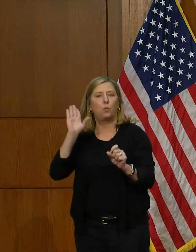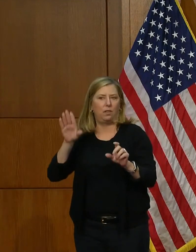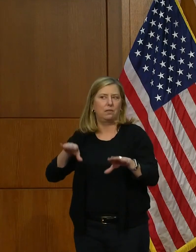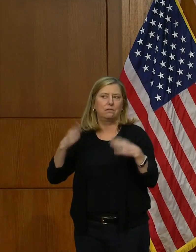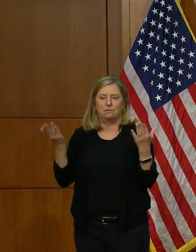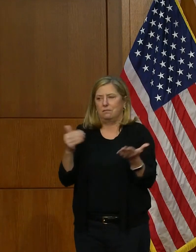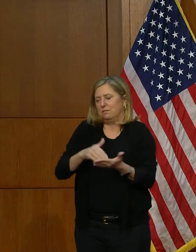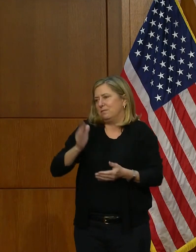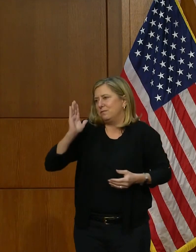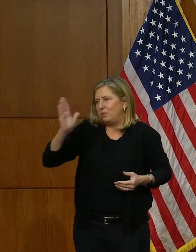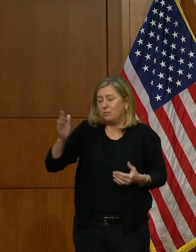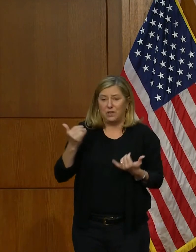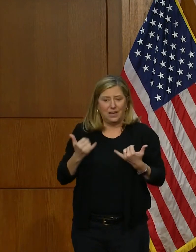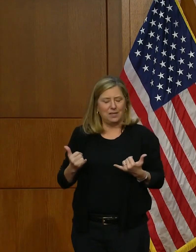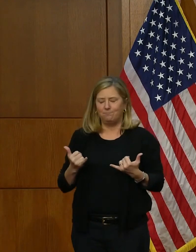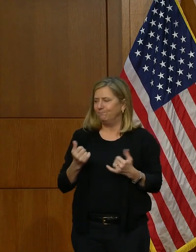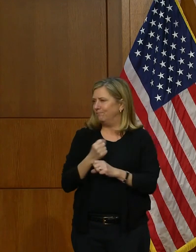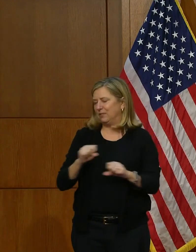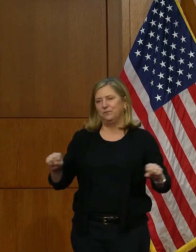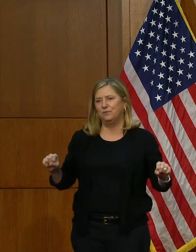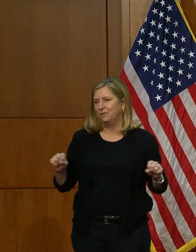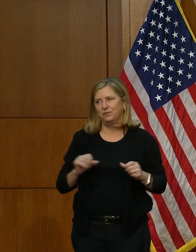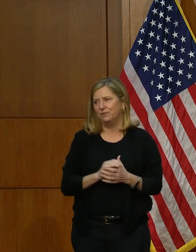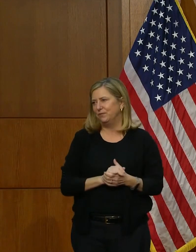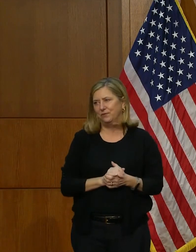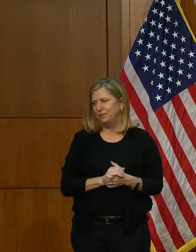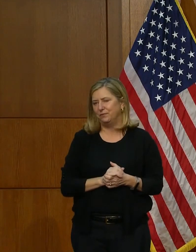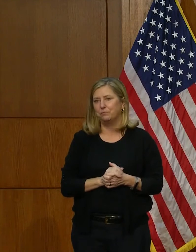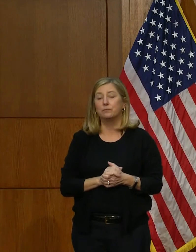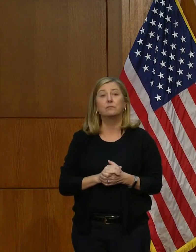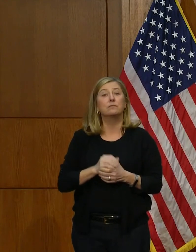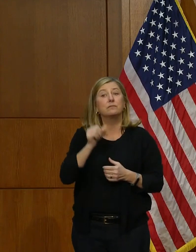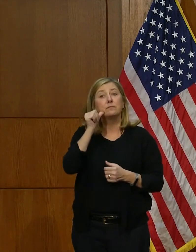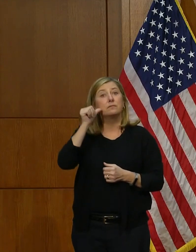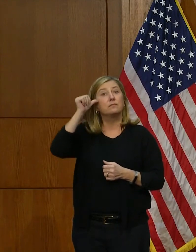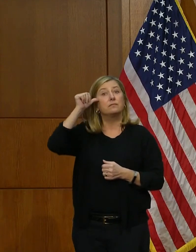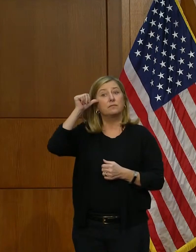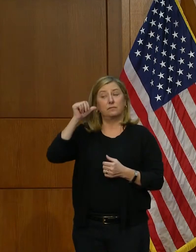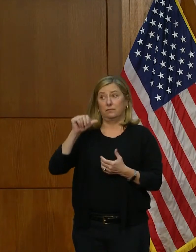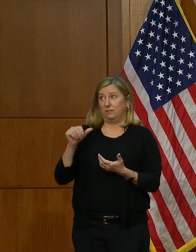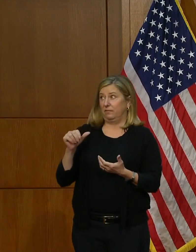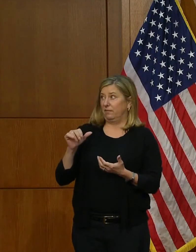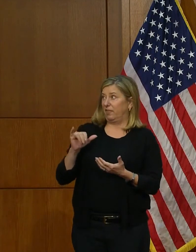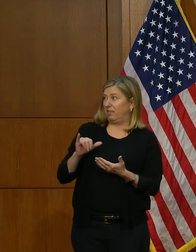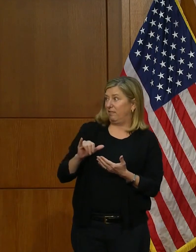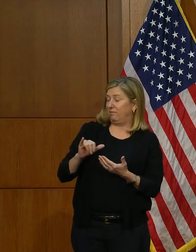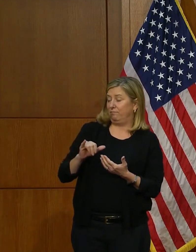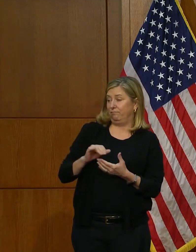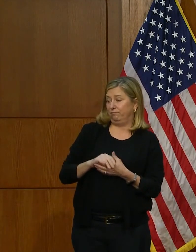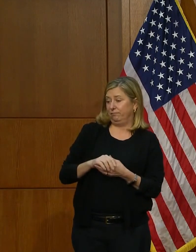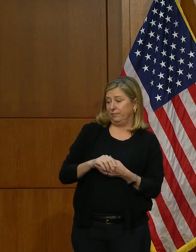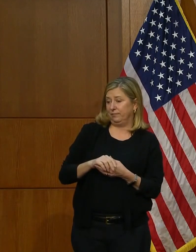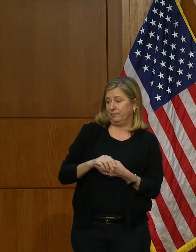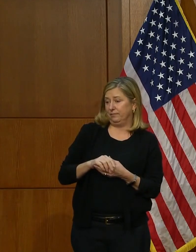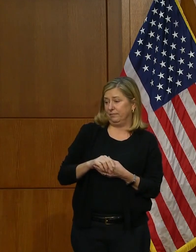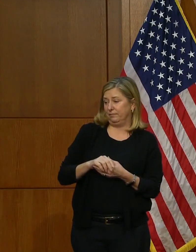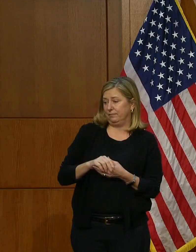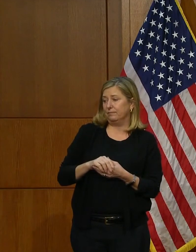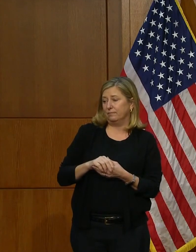WE CAN. I PROMISE YOU WE'LL WE'LL LIFT THE MEASURES, BUT IT'S JUST NOT SAFE. RIGHT NOW.